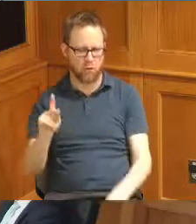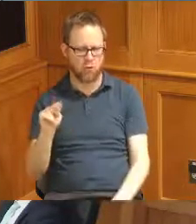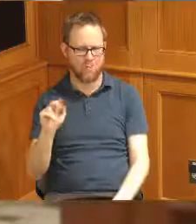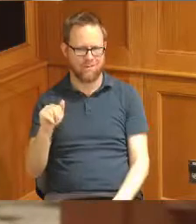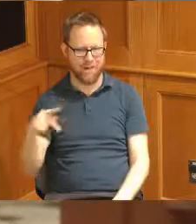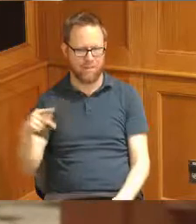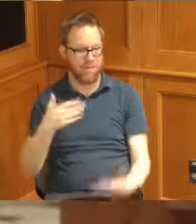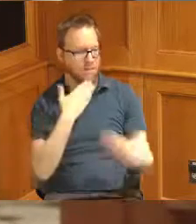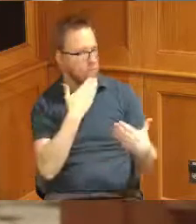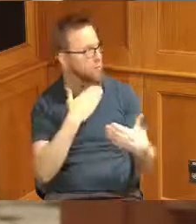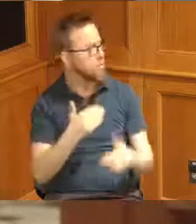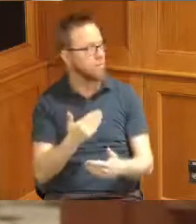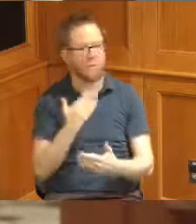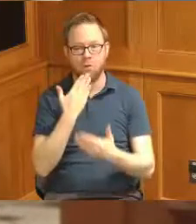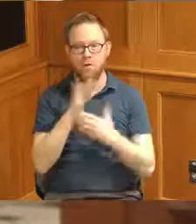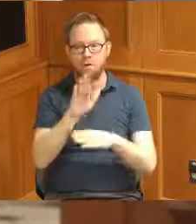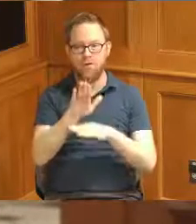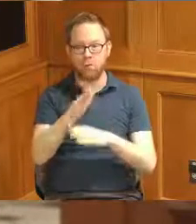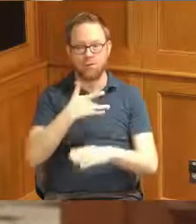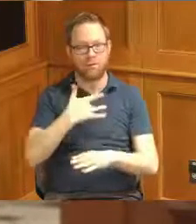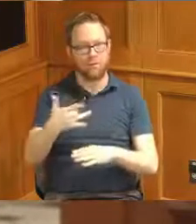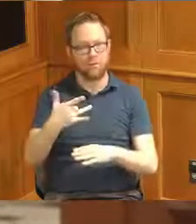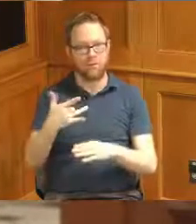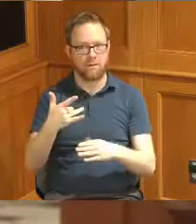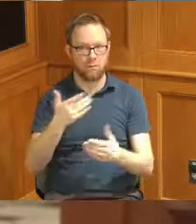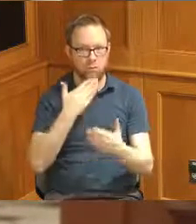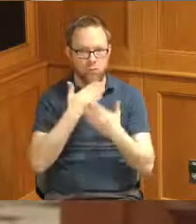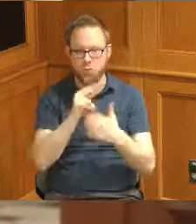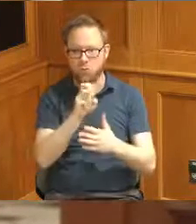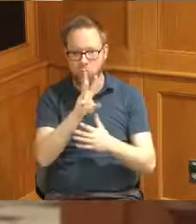now good afternoon and normally I'm here with with some type of good news or looking for something